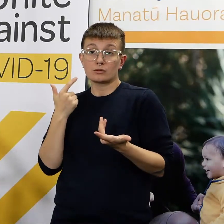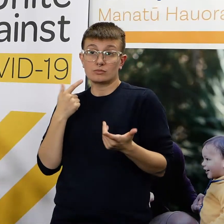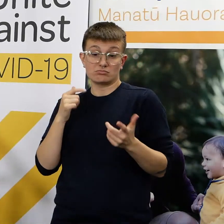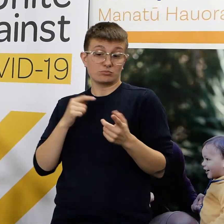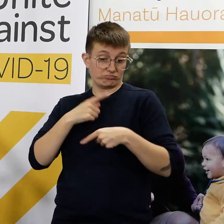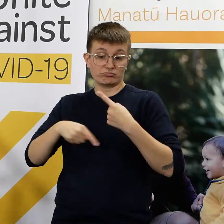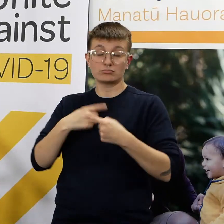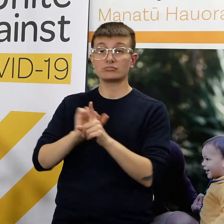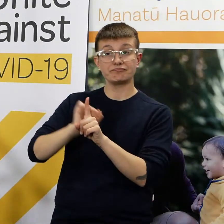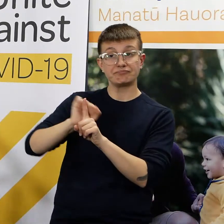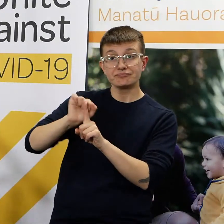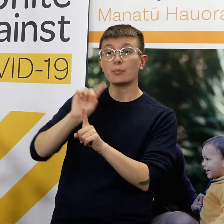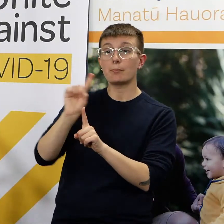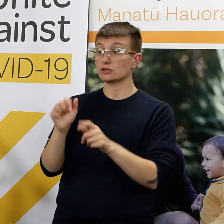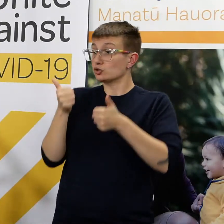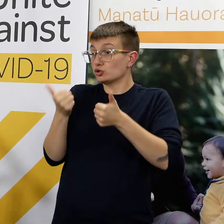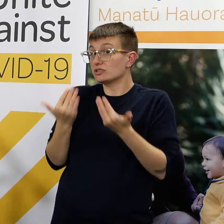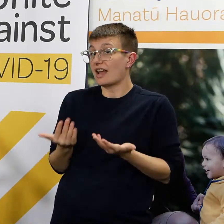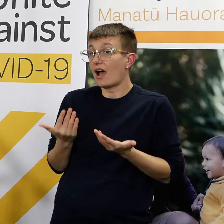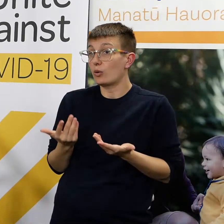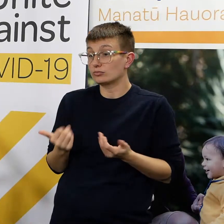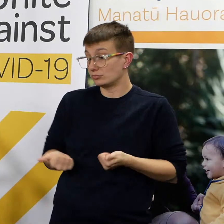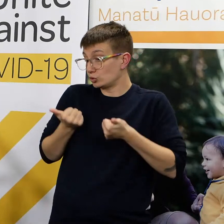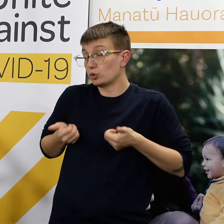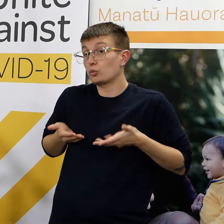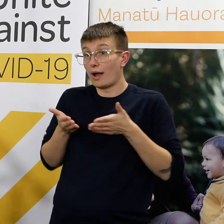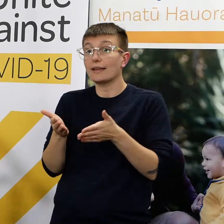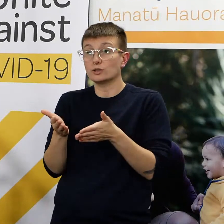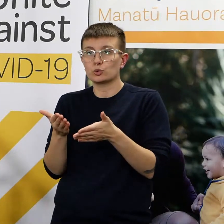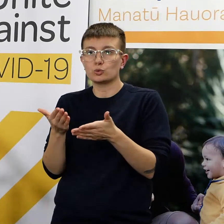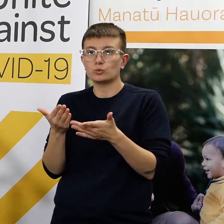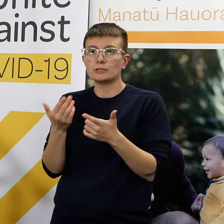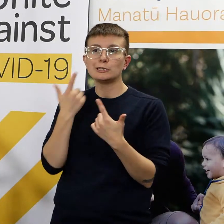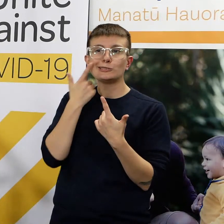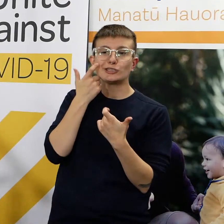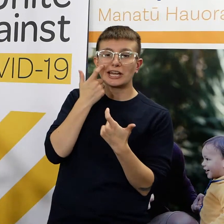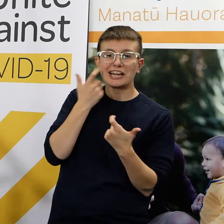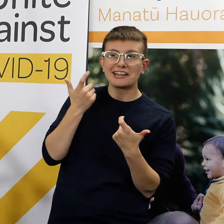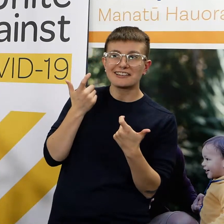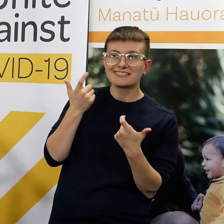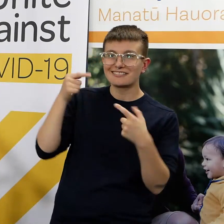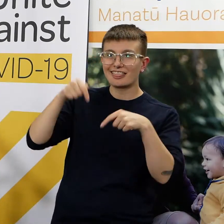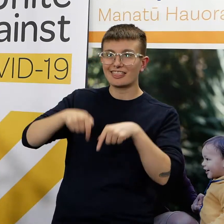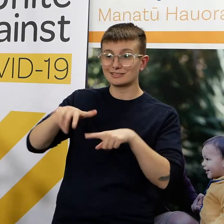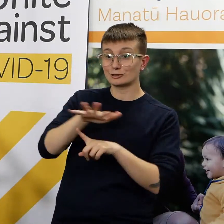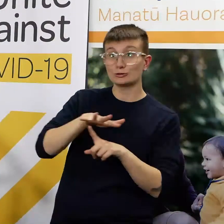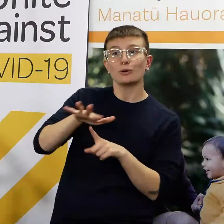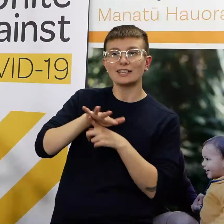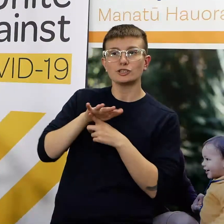But I also we are planning to as you might say stress test it over coming weeks as well with some tabletop